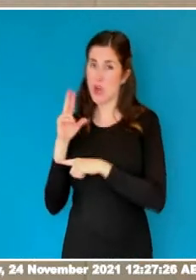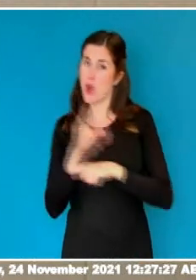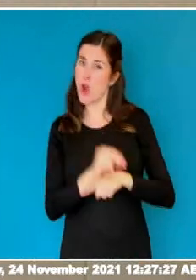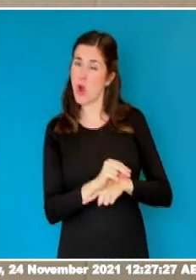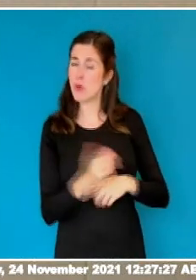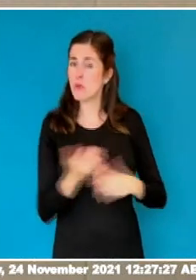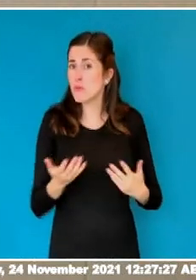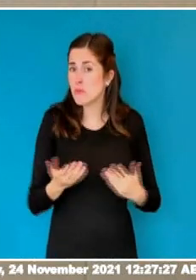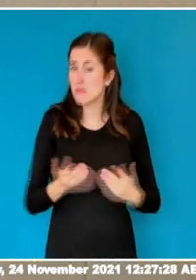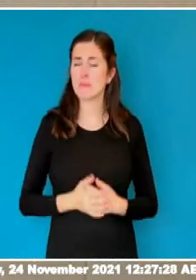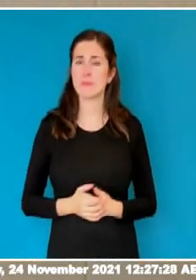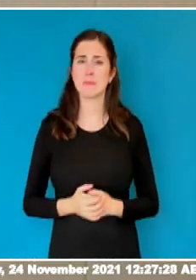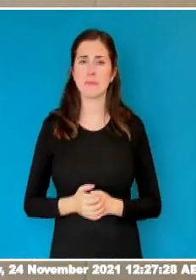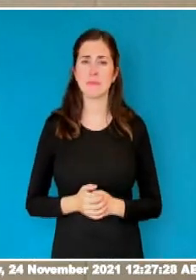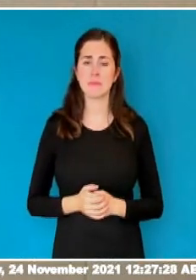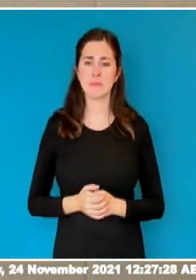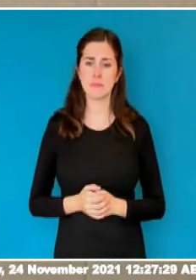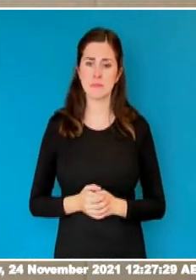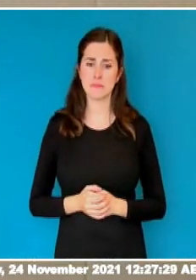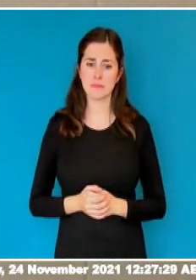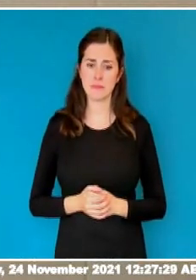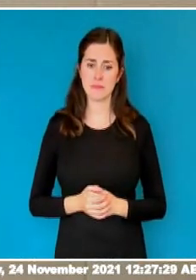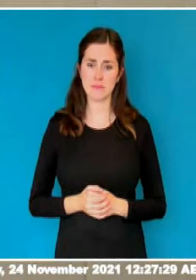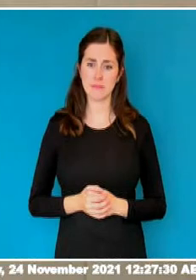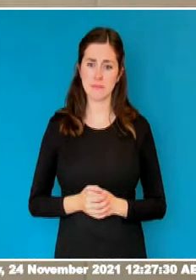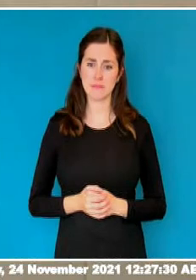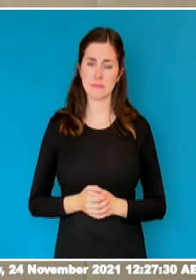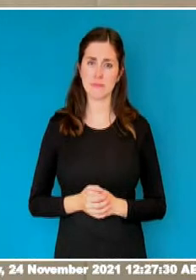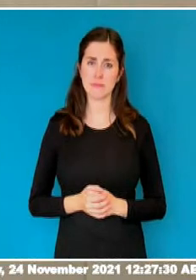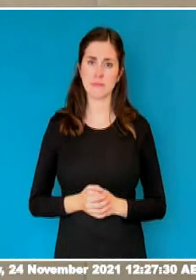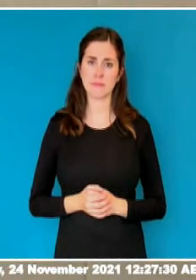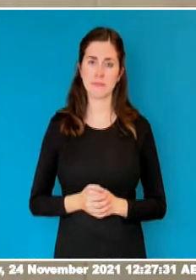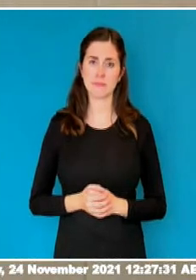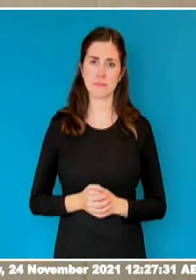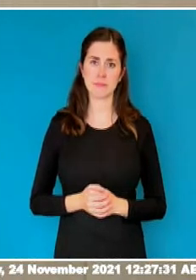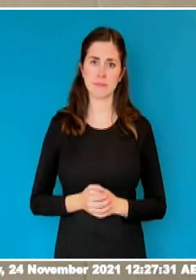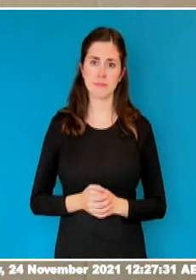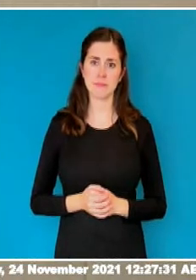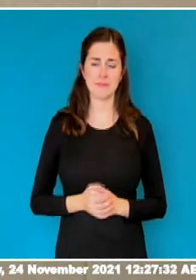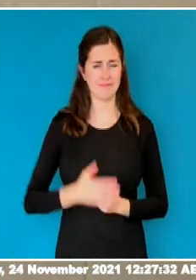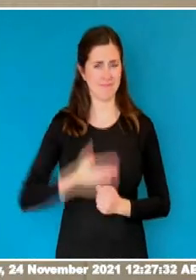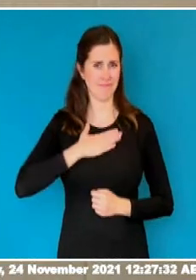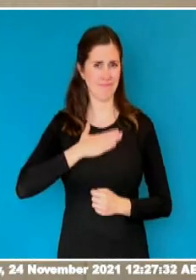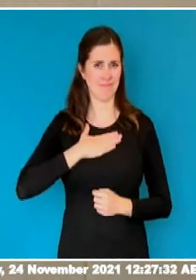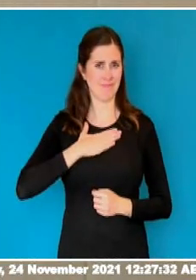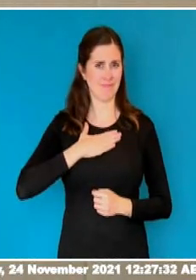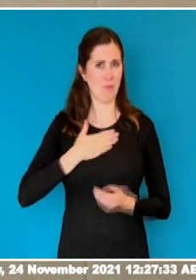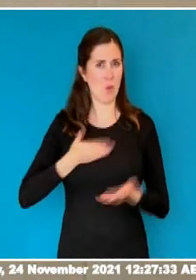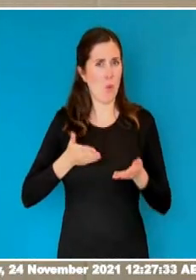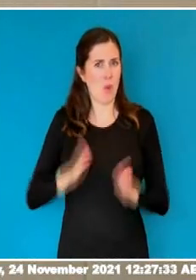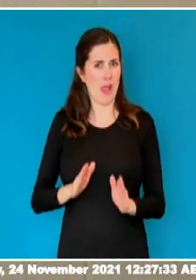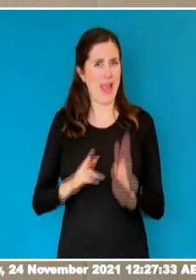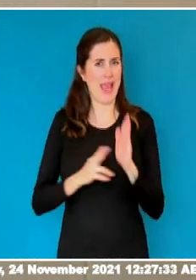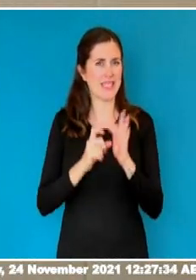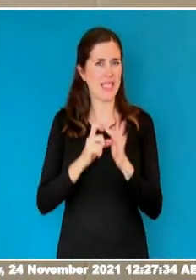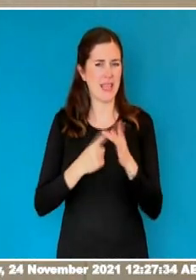relationship with your manager? Thank you. I think there are many similarities to what Mr Hudson just spoke to.